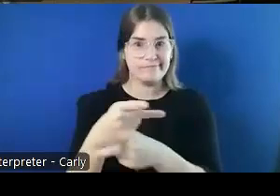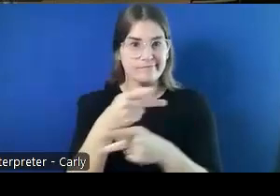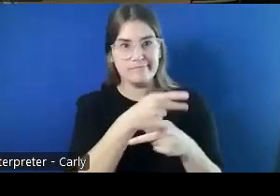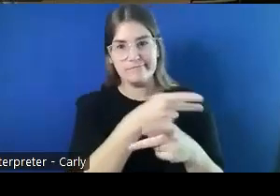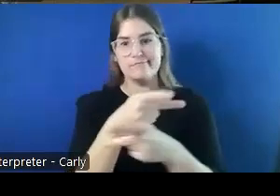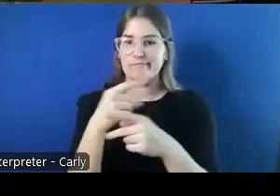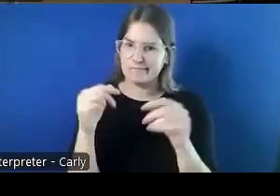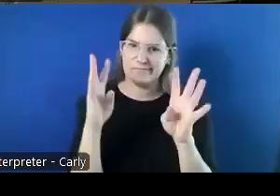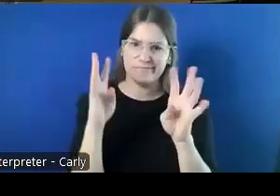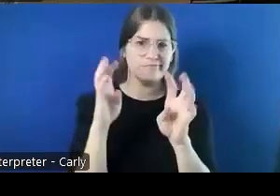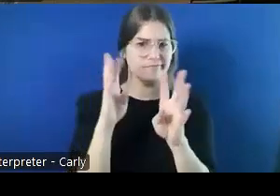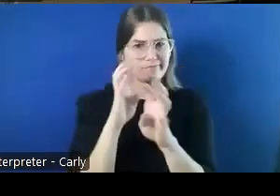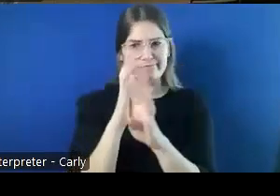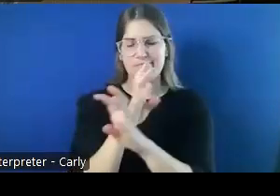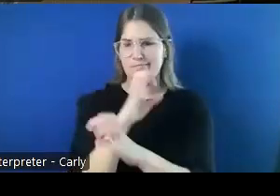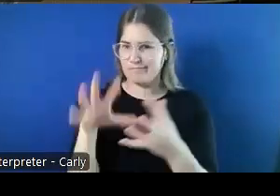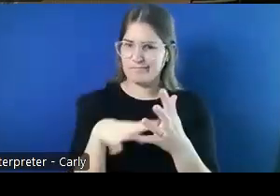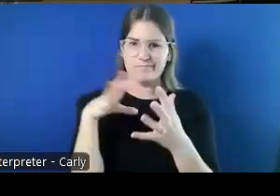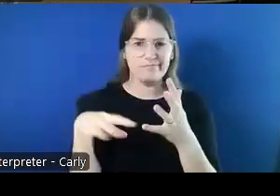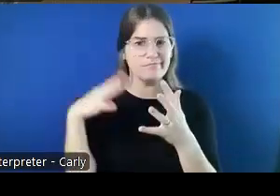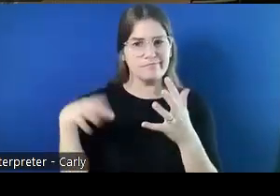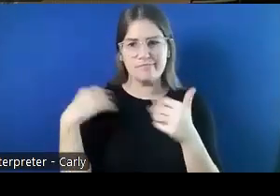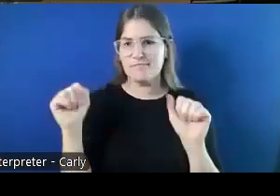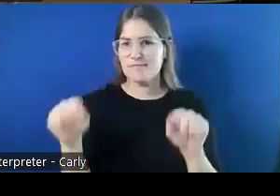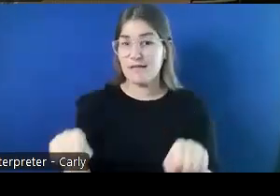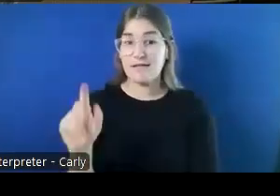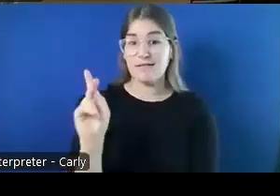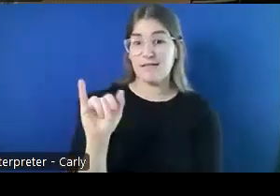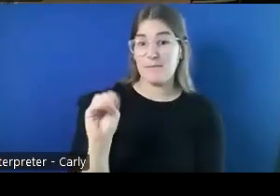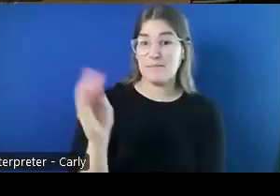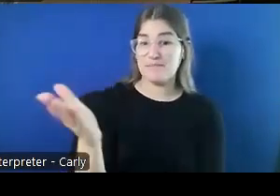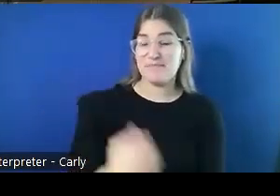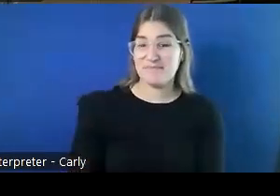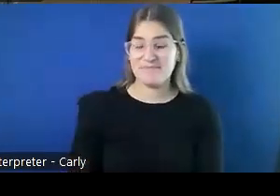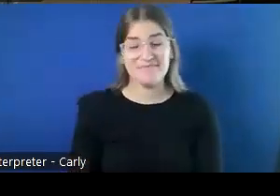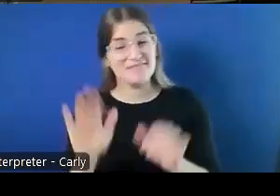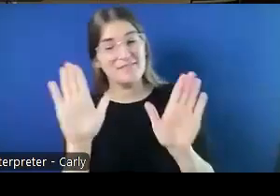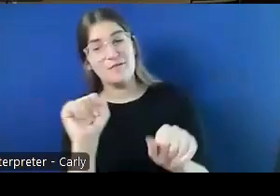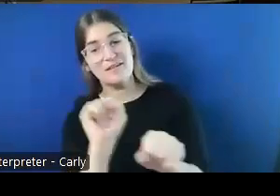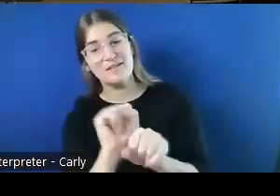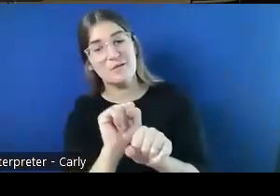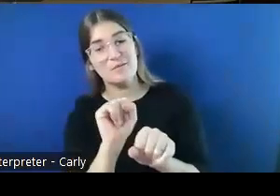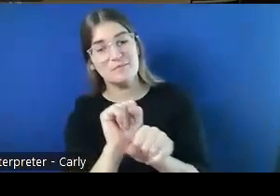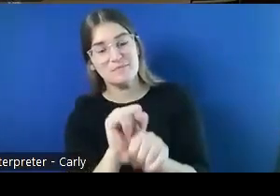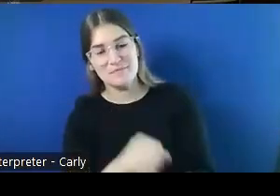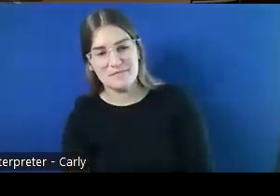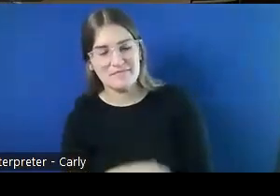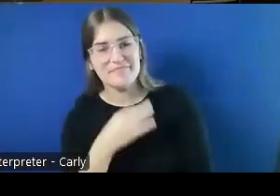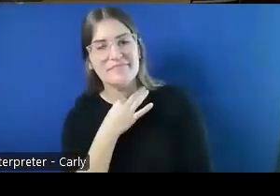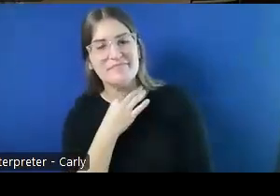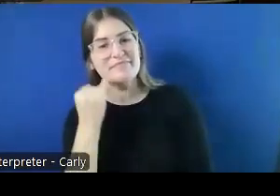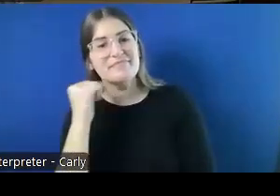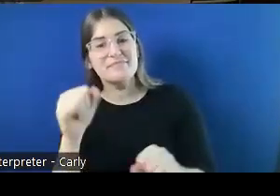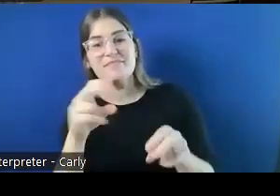people Kim great J Le um I was wondering if you could speak just briefly to how you think of this